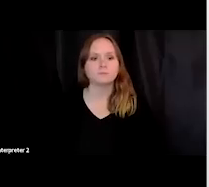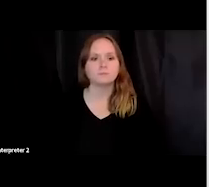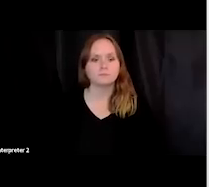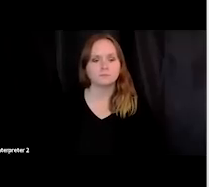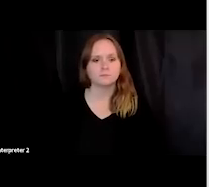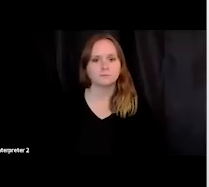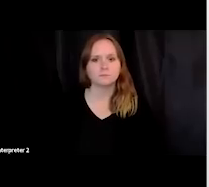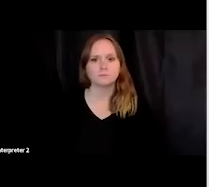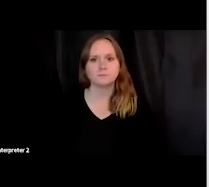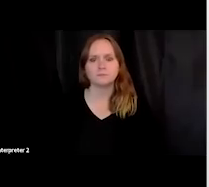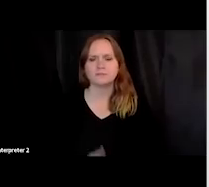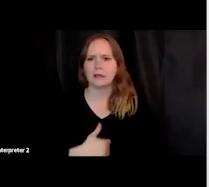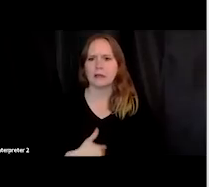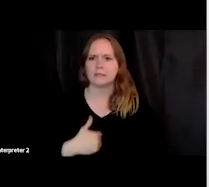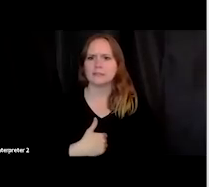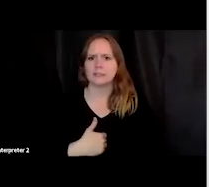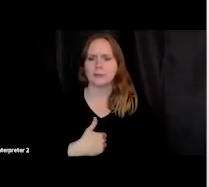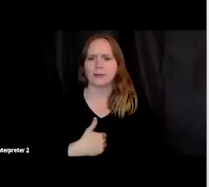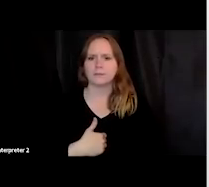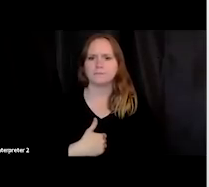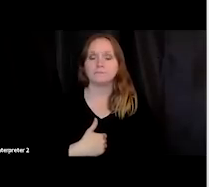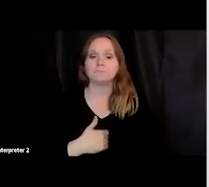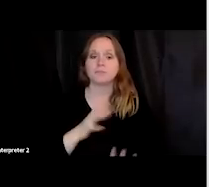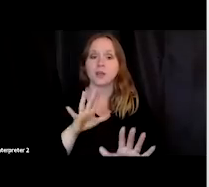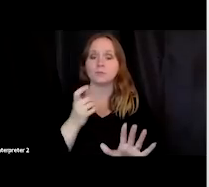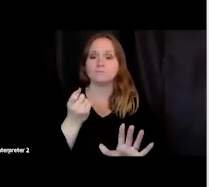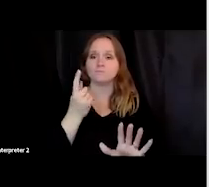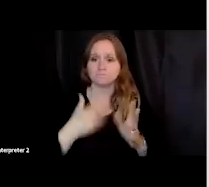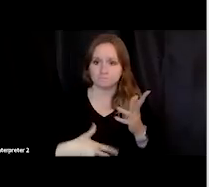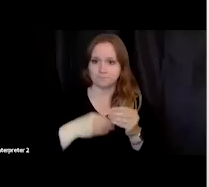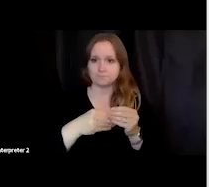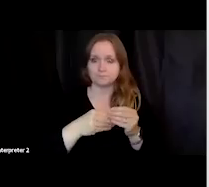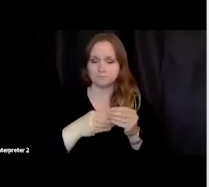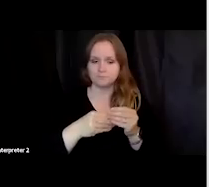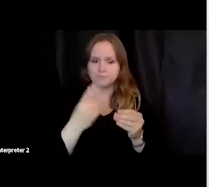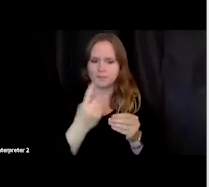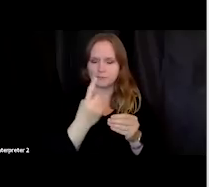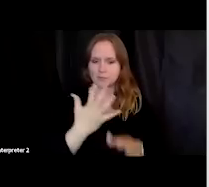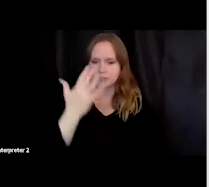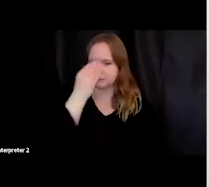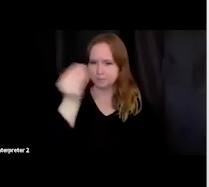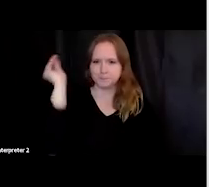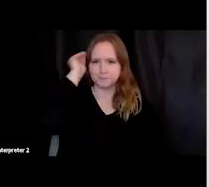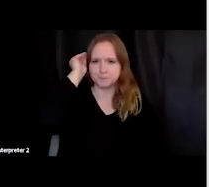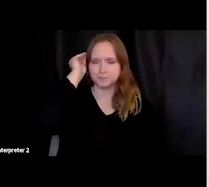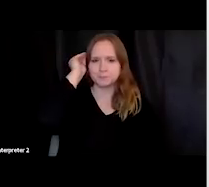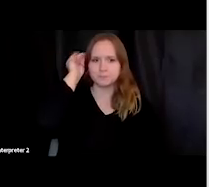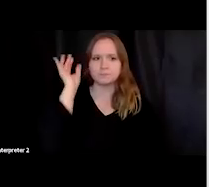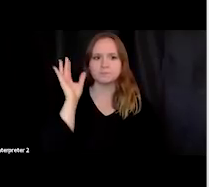Sorry about that. In addition, one of the things to also be aware of is to distinguish between messy